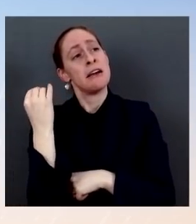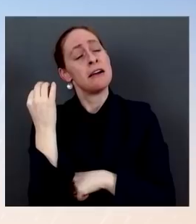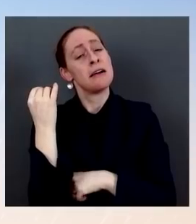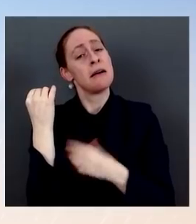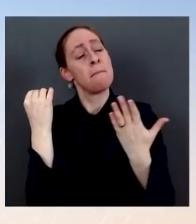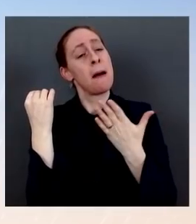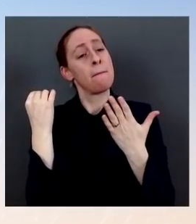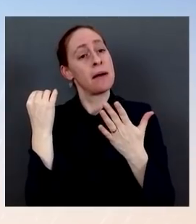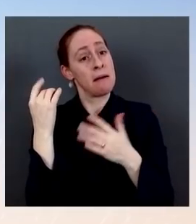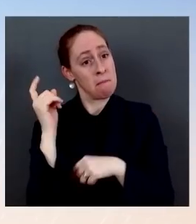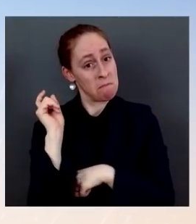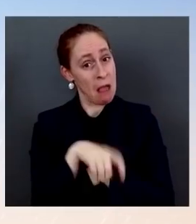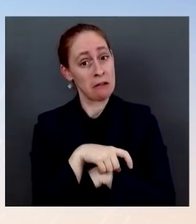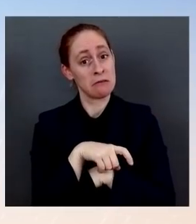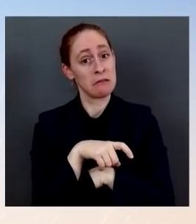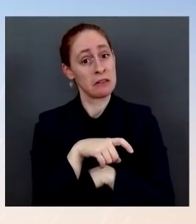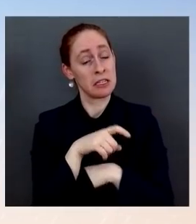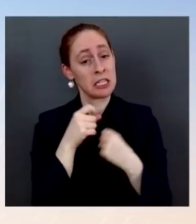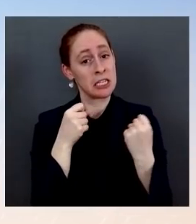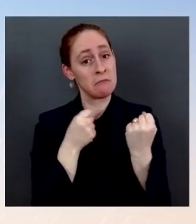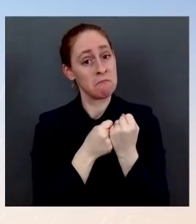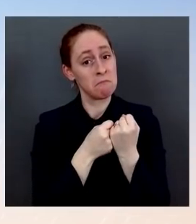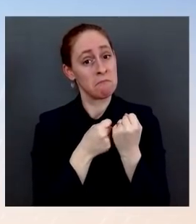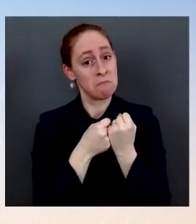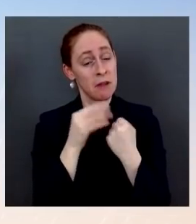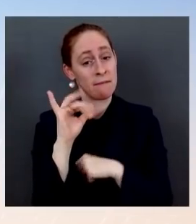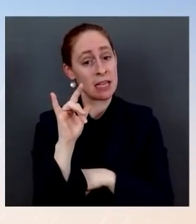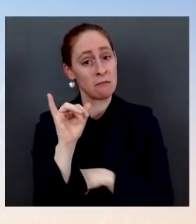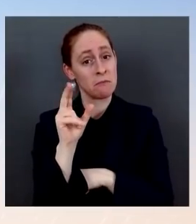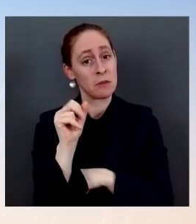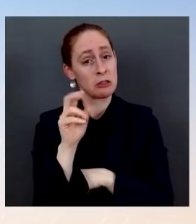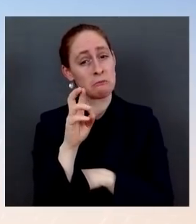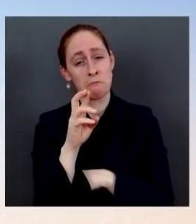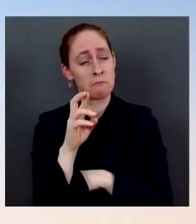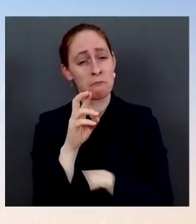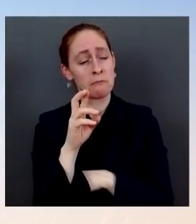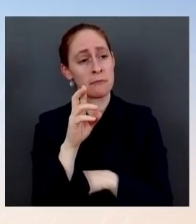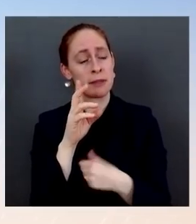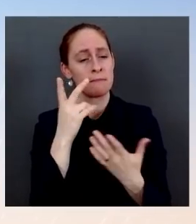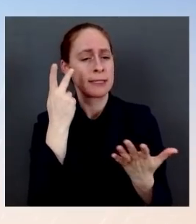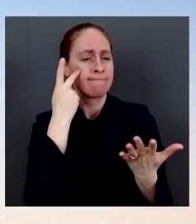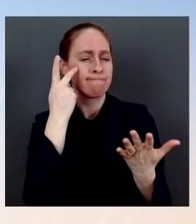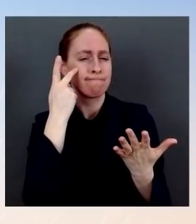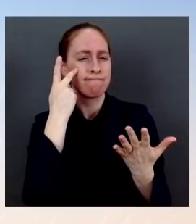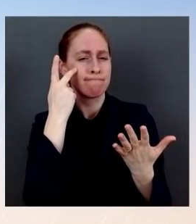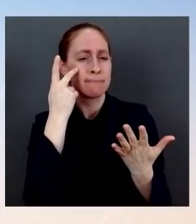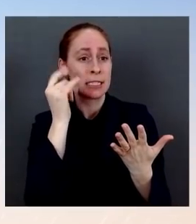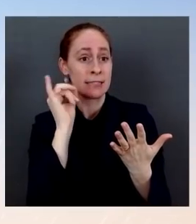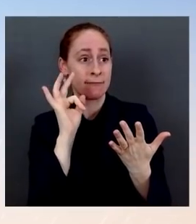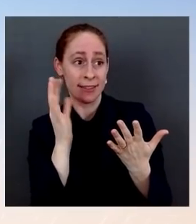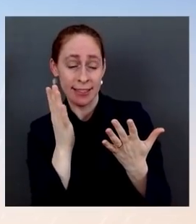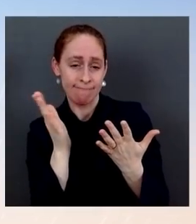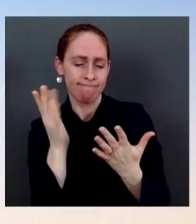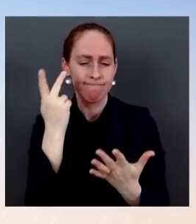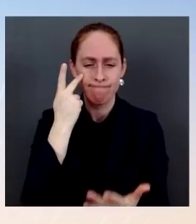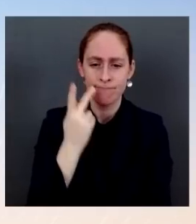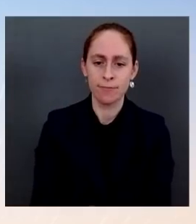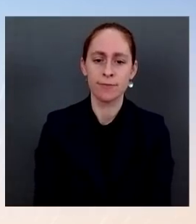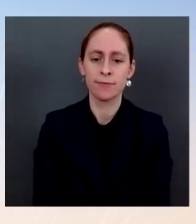President Putin's press conference earlier -- does the White House have a response to his assertion that it's actually the West that is promoting tensions in the region,